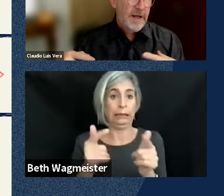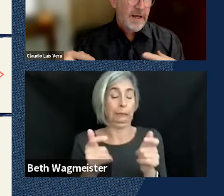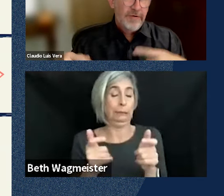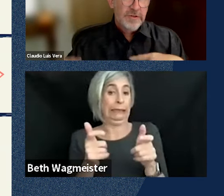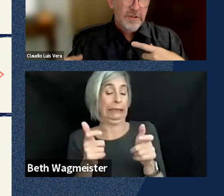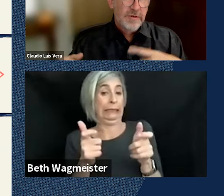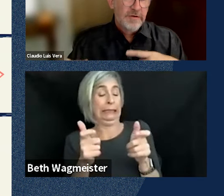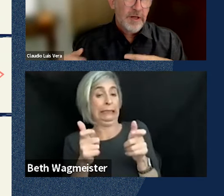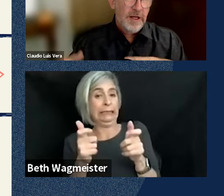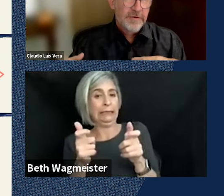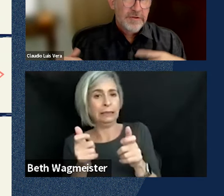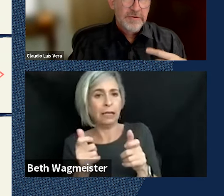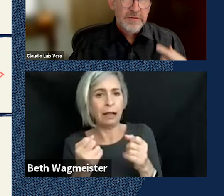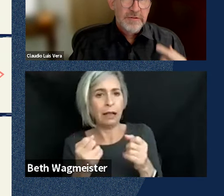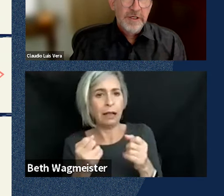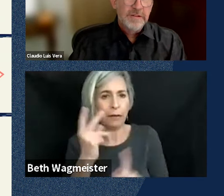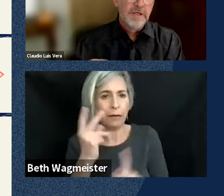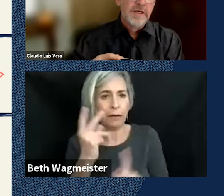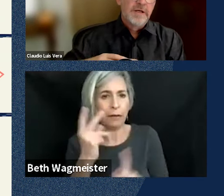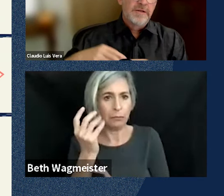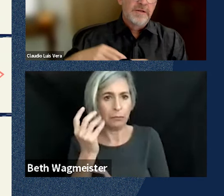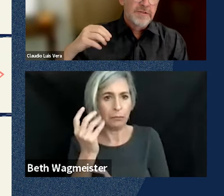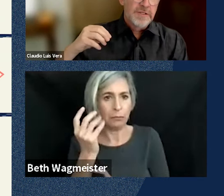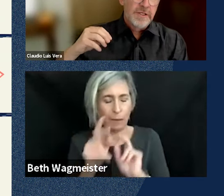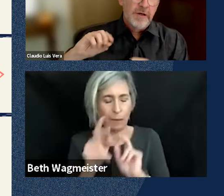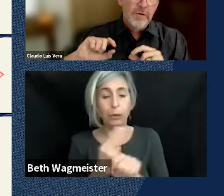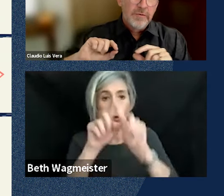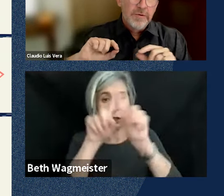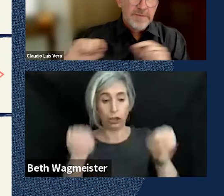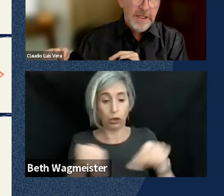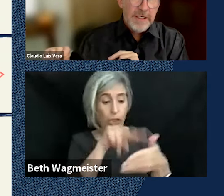a lot of folks, a lot of blind folks who are screen readers users, you know, will speed